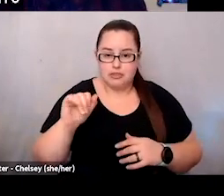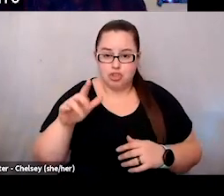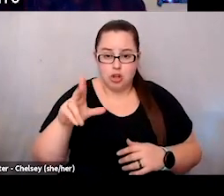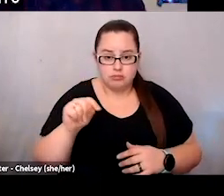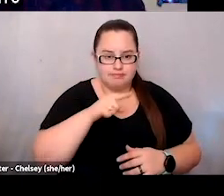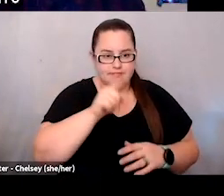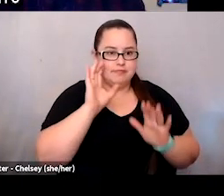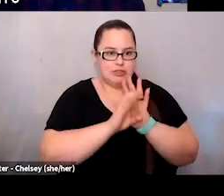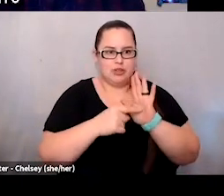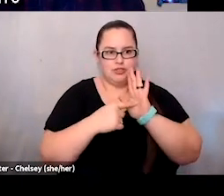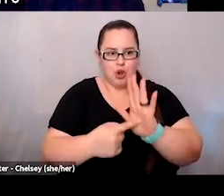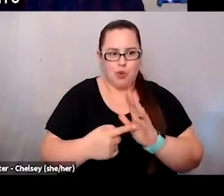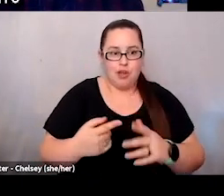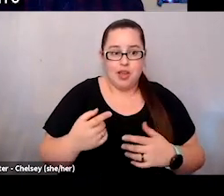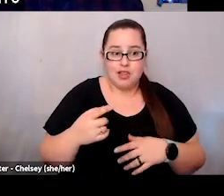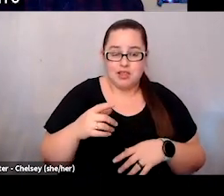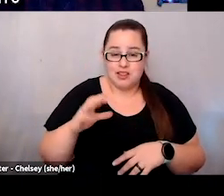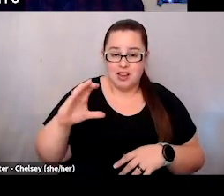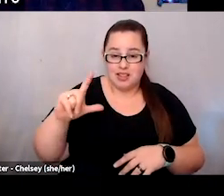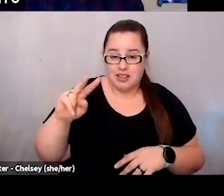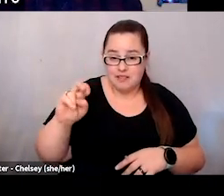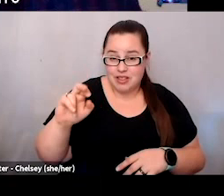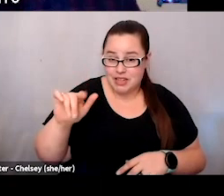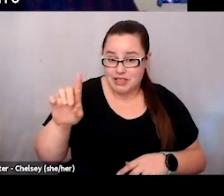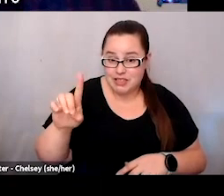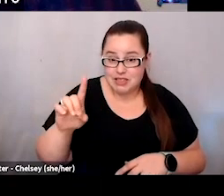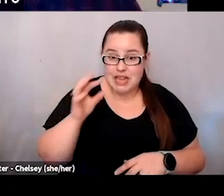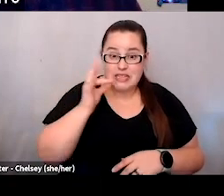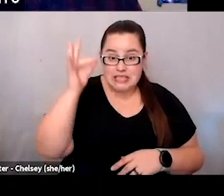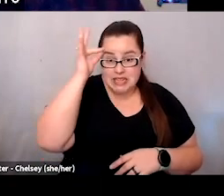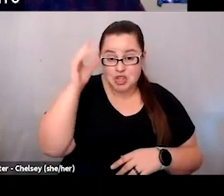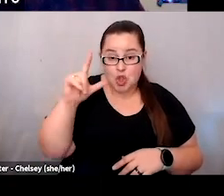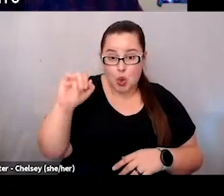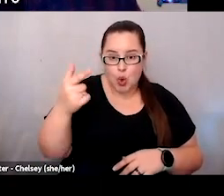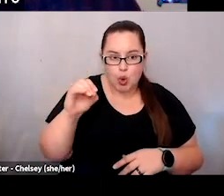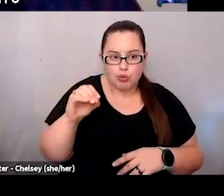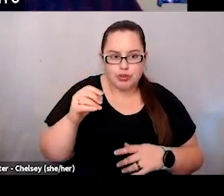Native American mascots. I this is an image that I showed to people, the Cleveland